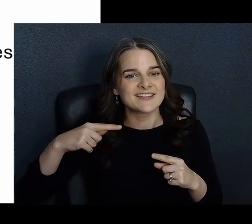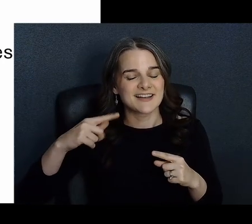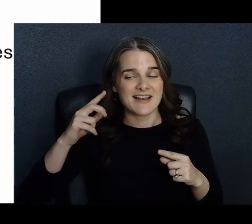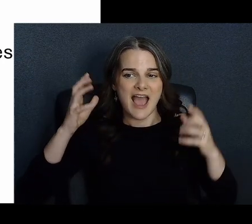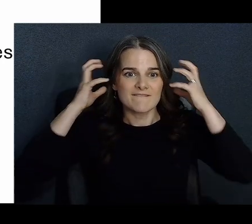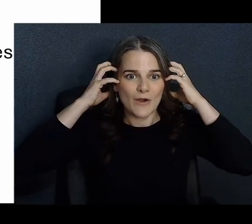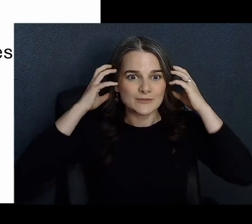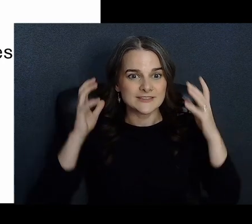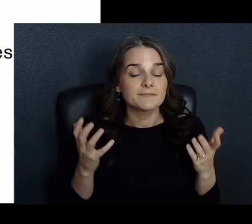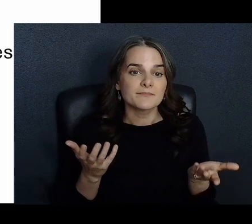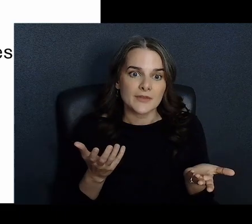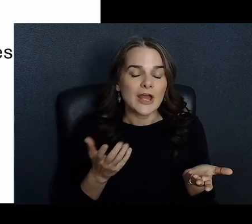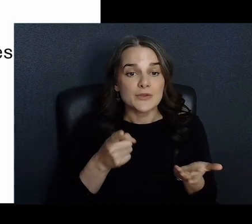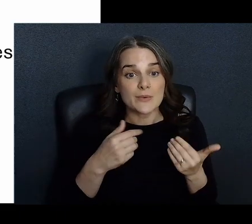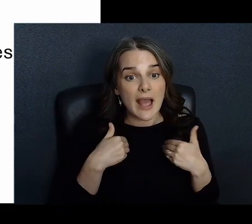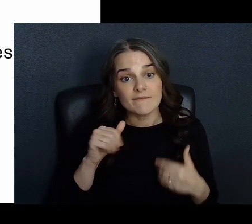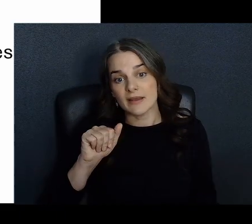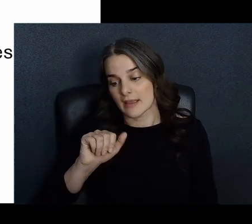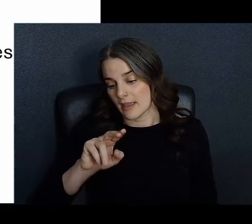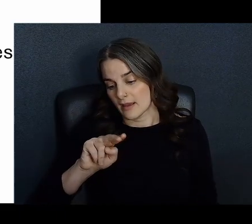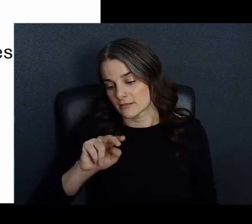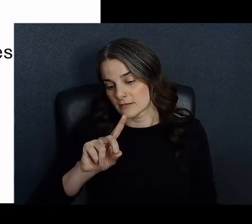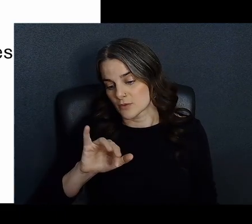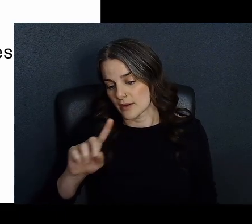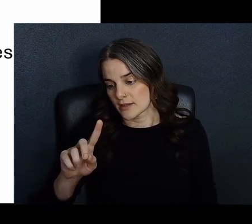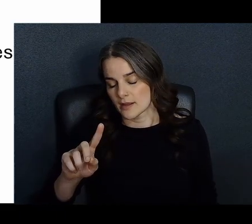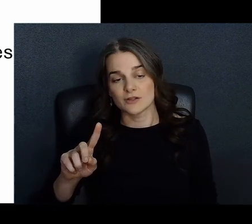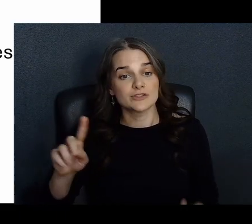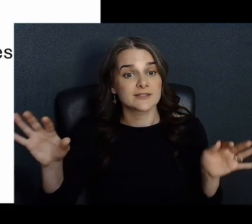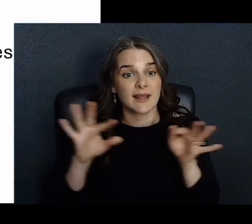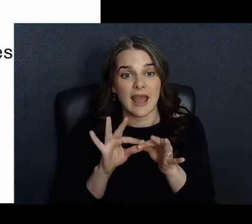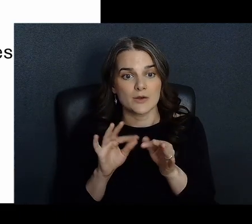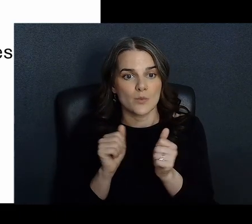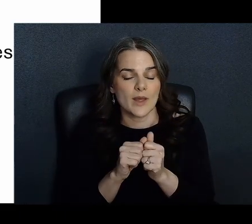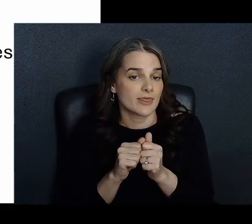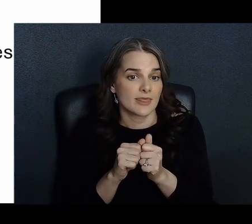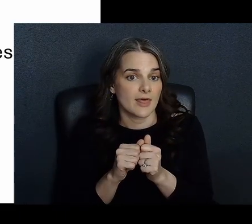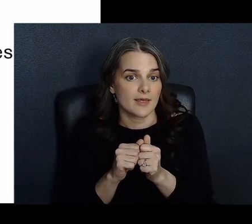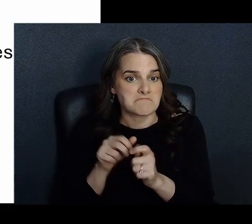you just connect it into the power connection there. And the camera's up here on that.